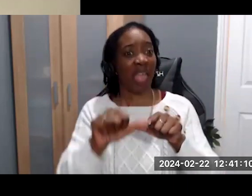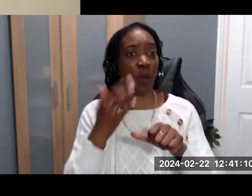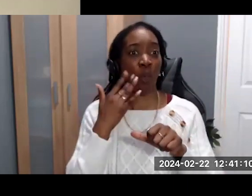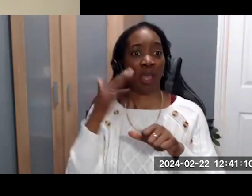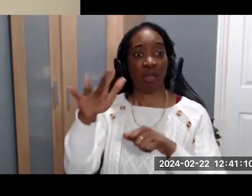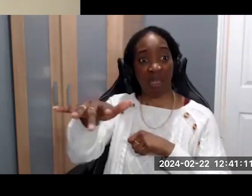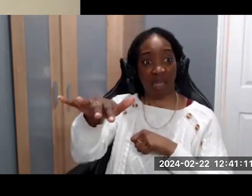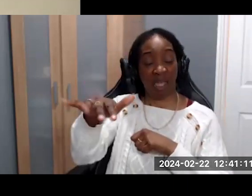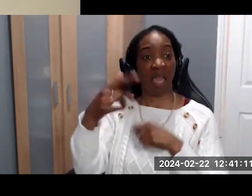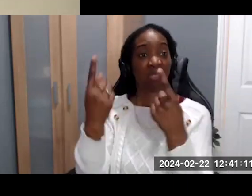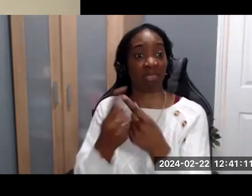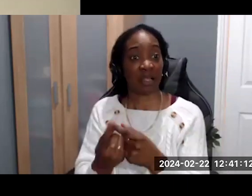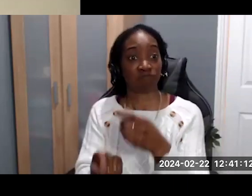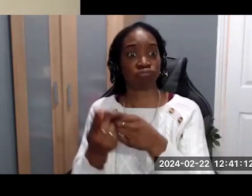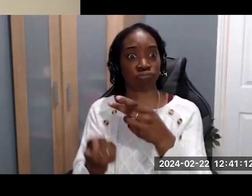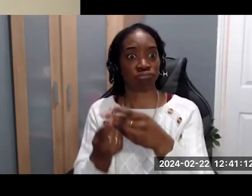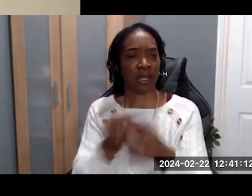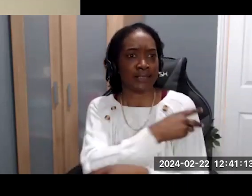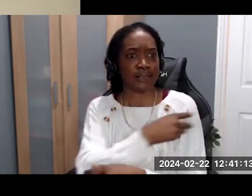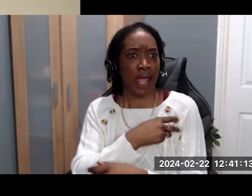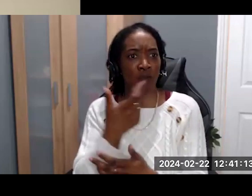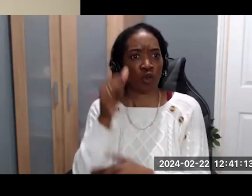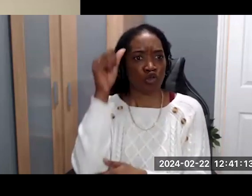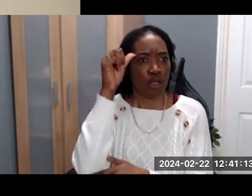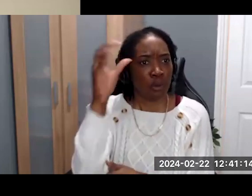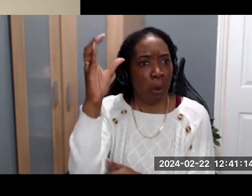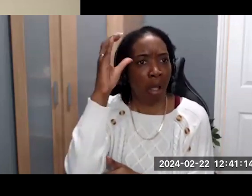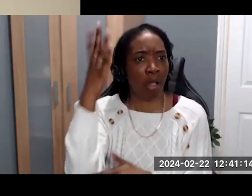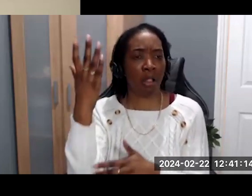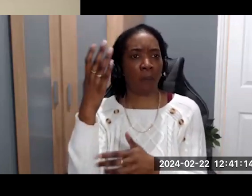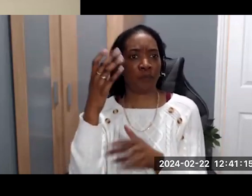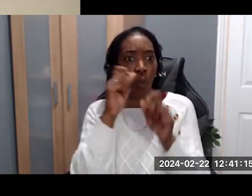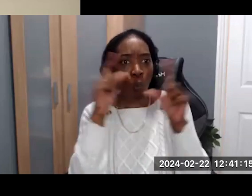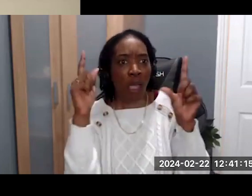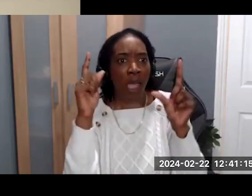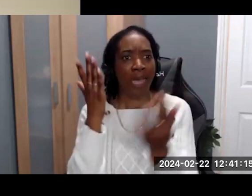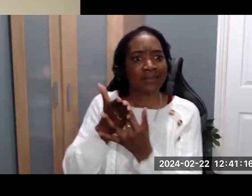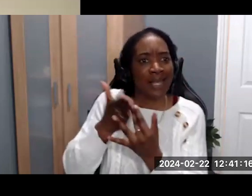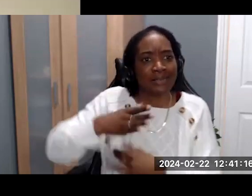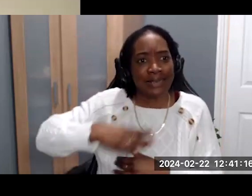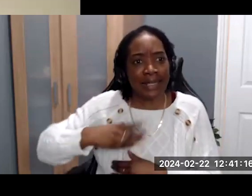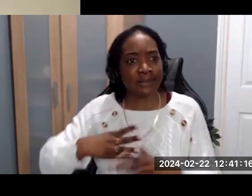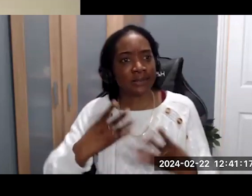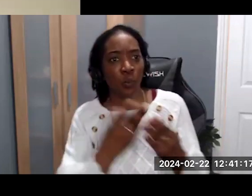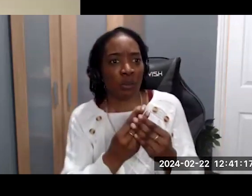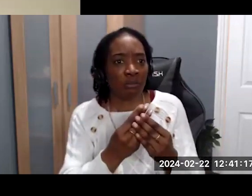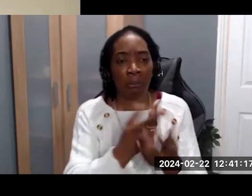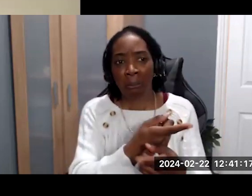stuff that was knowledgeable and sensitive to the accessibility needs of artists with disabilities